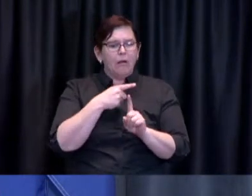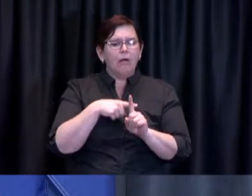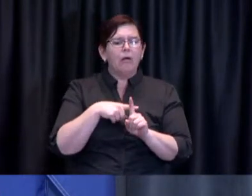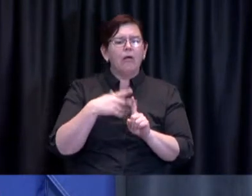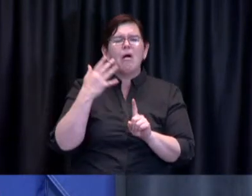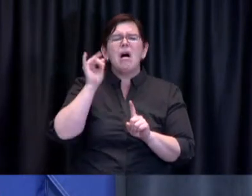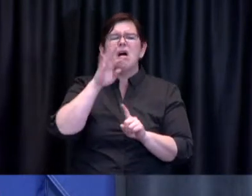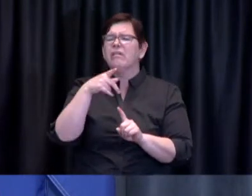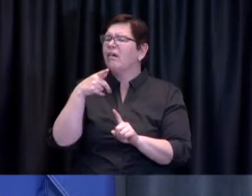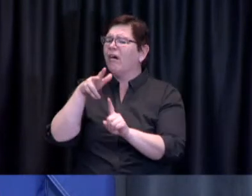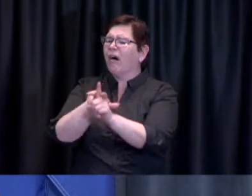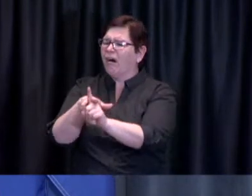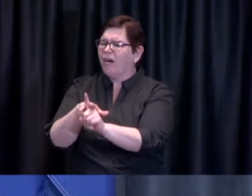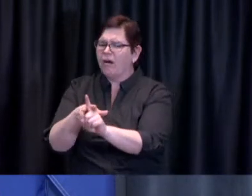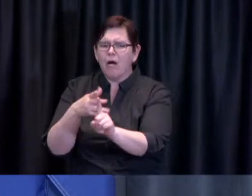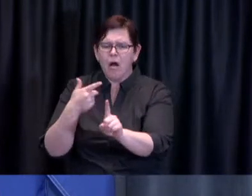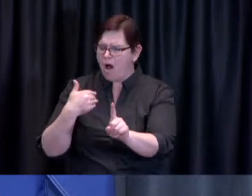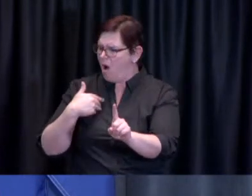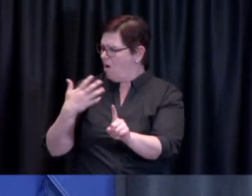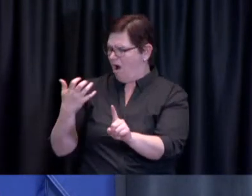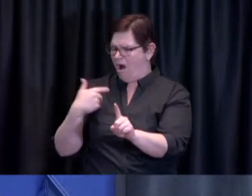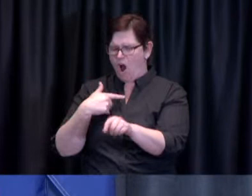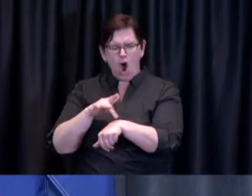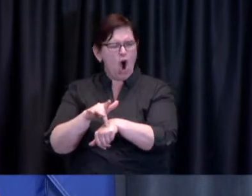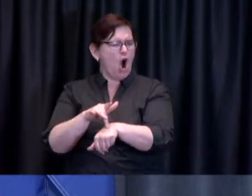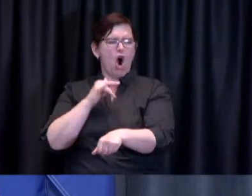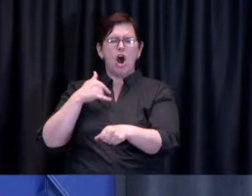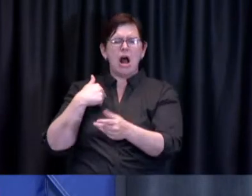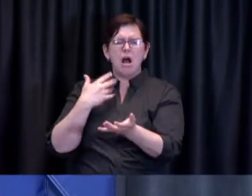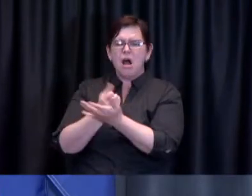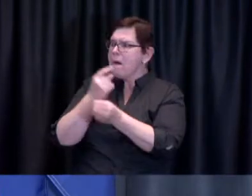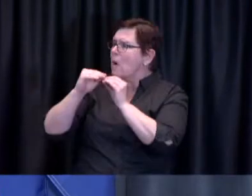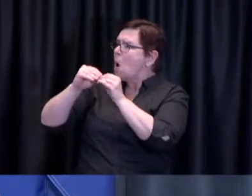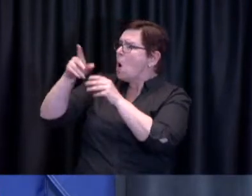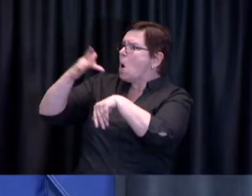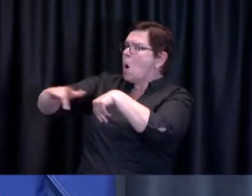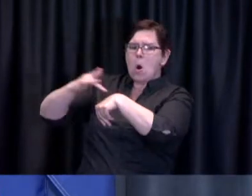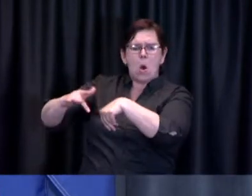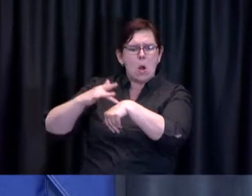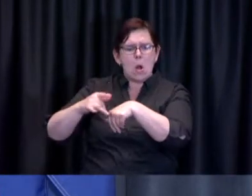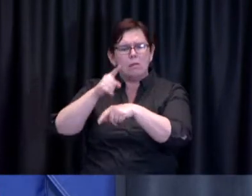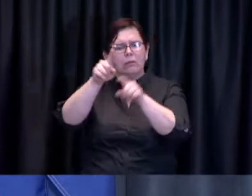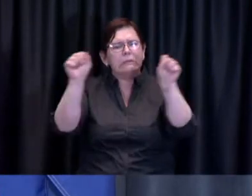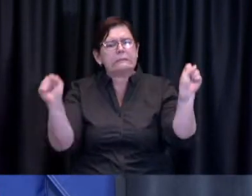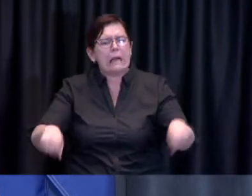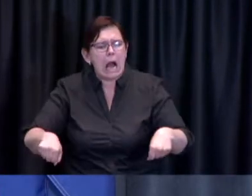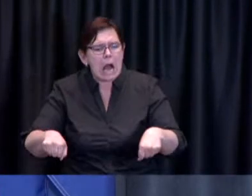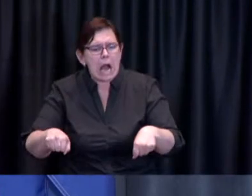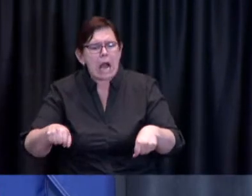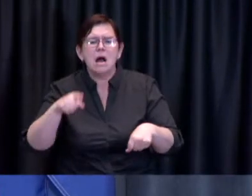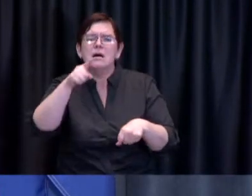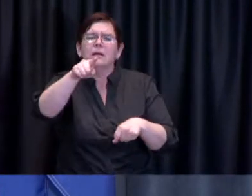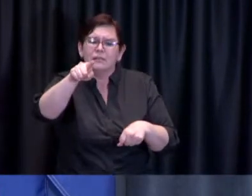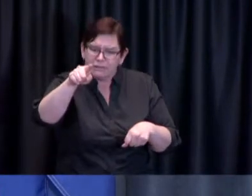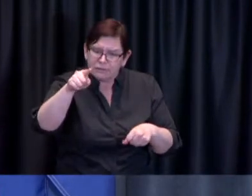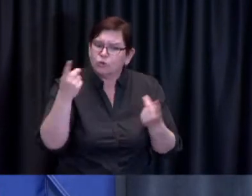availability by booking an earlier appointment you can do that by accessing the reschedule link that